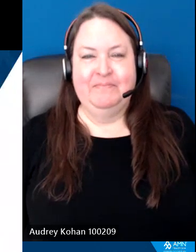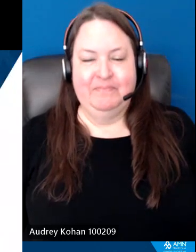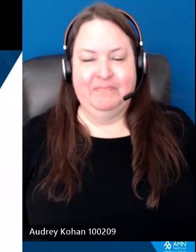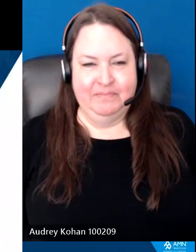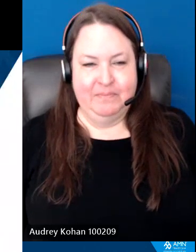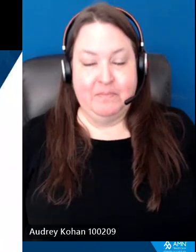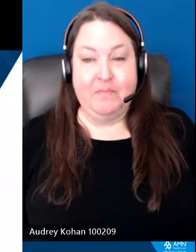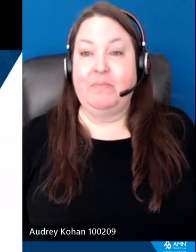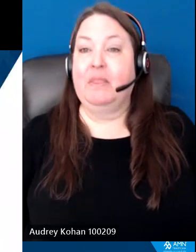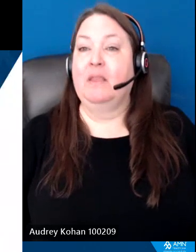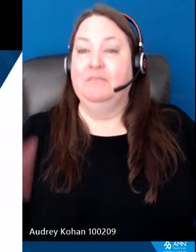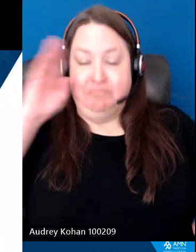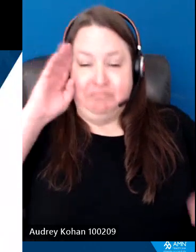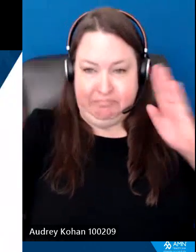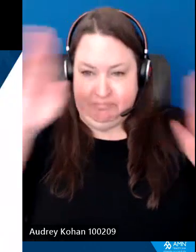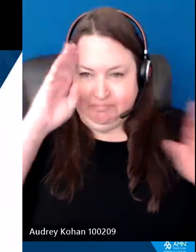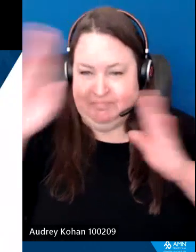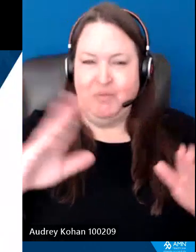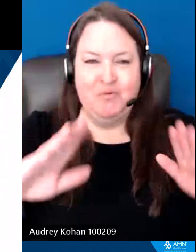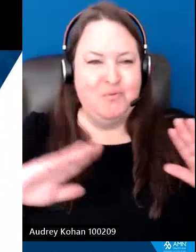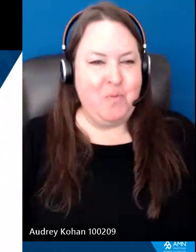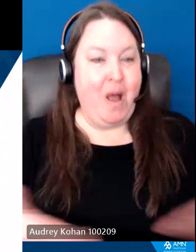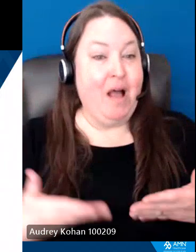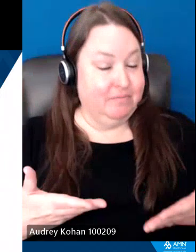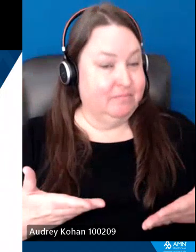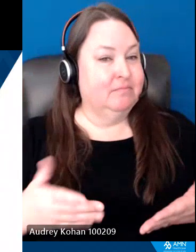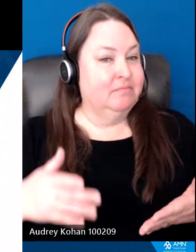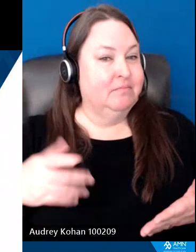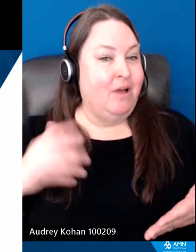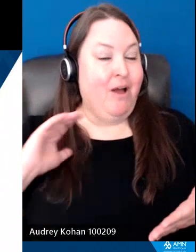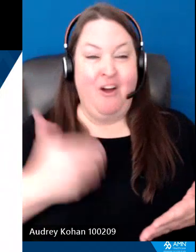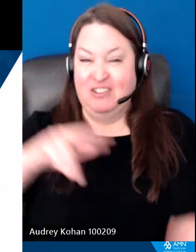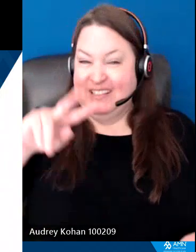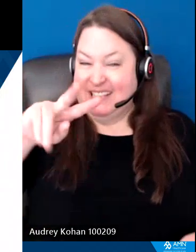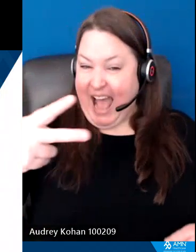all right hello everyone and welcome uh Welcome to our second of three webinars